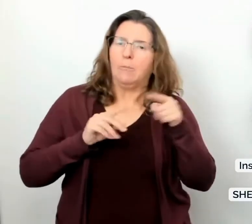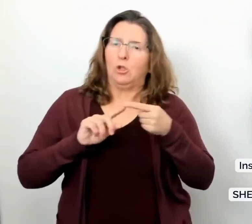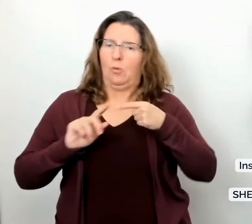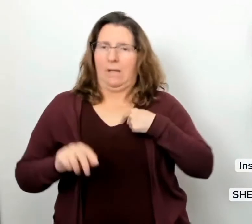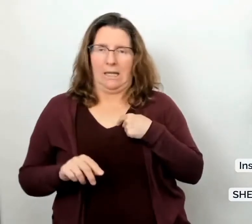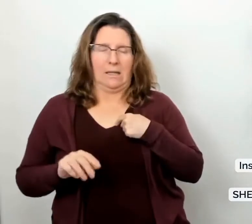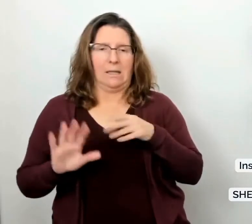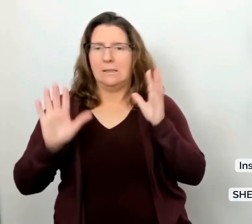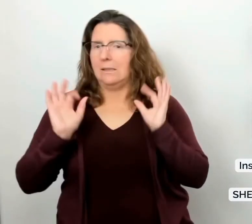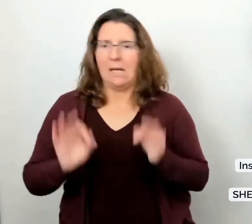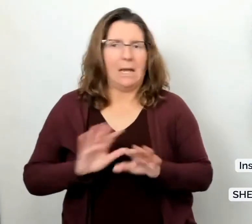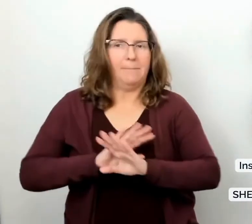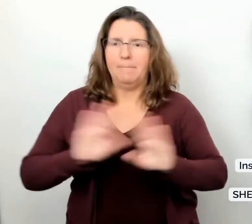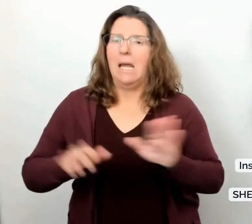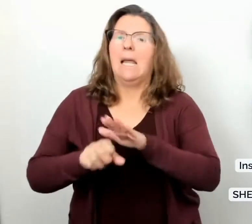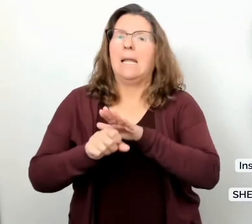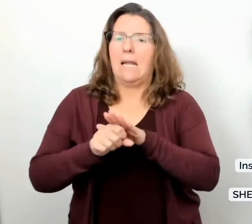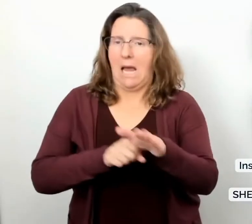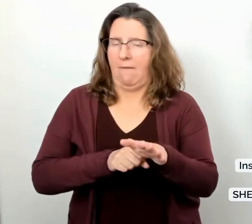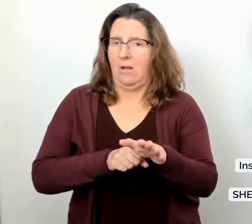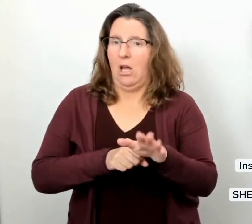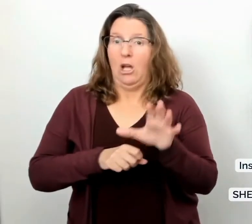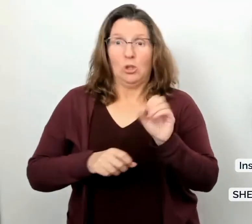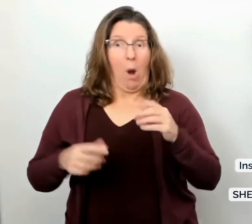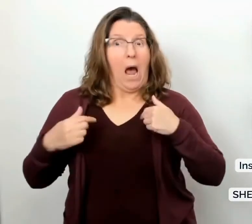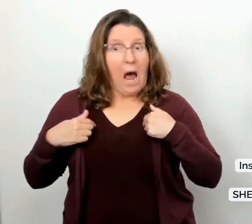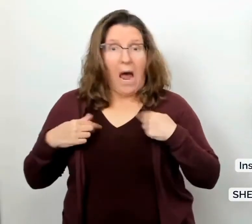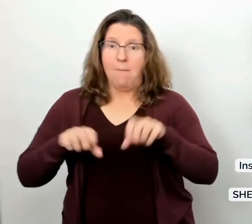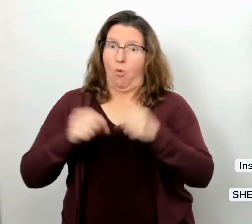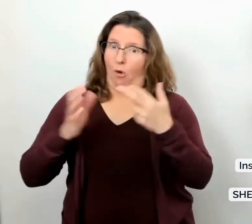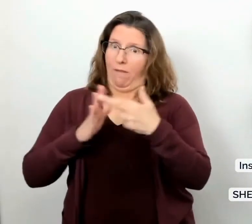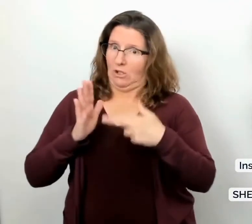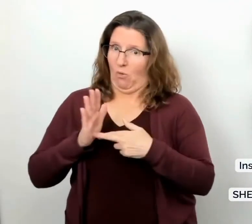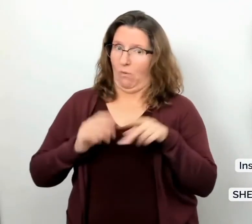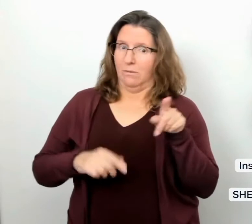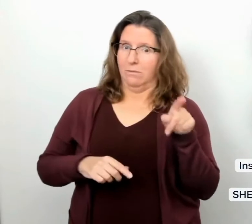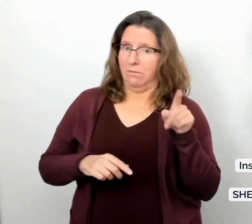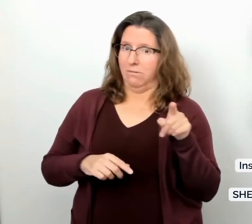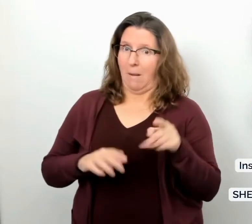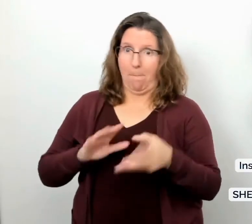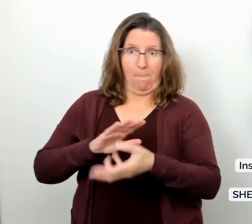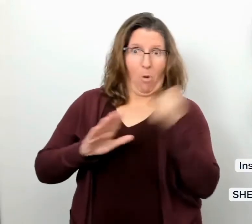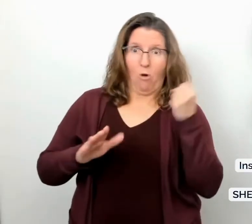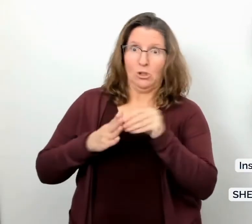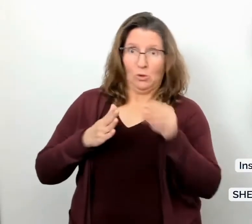She would even speak negatively about him to me. That was the point when I decided to take action.